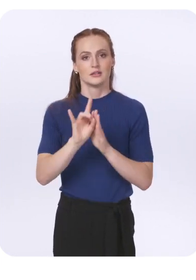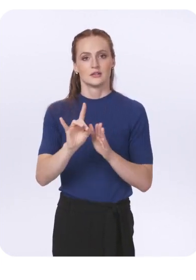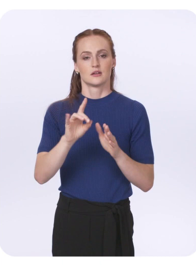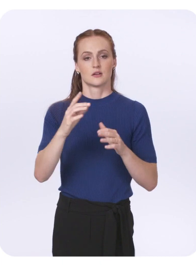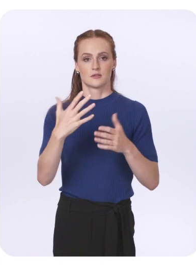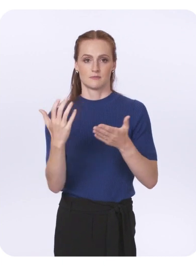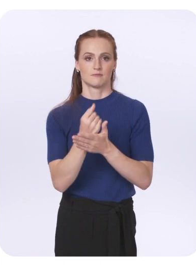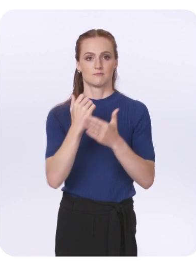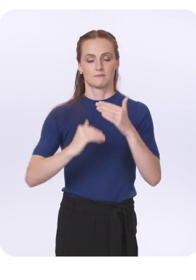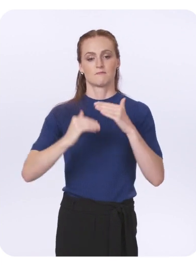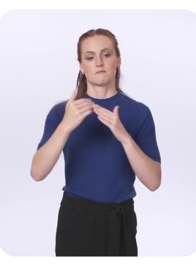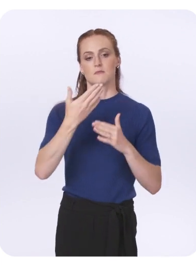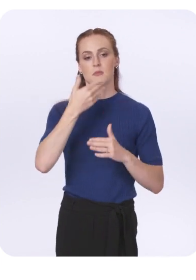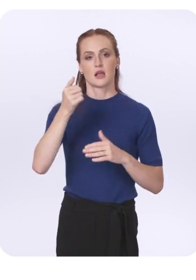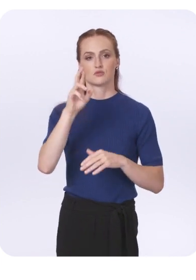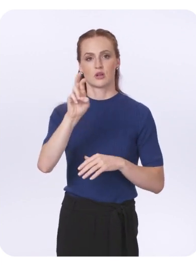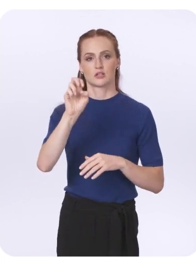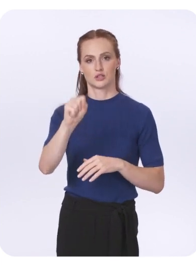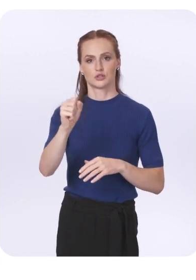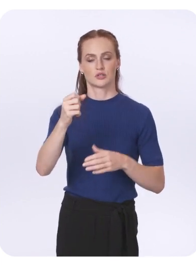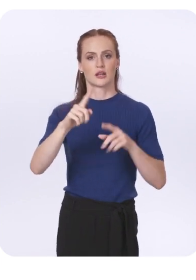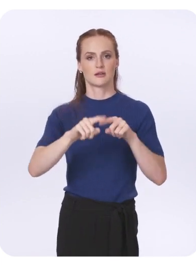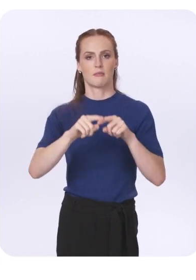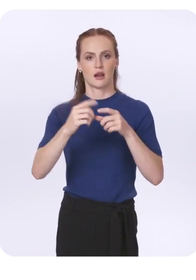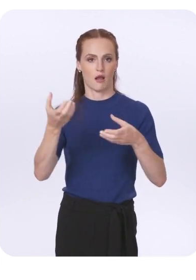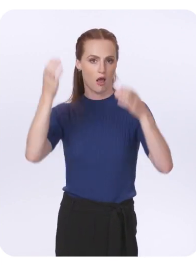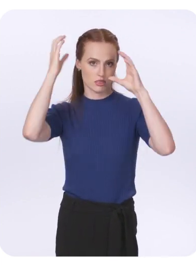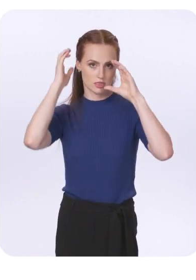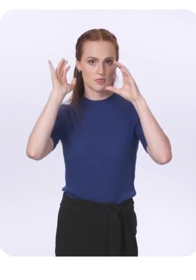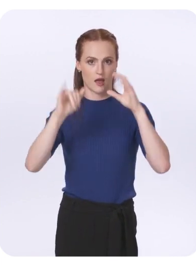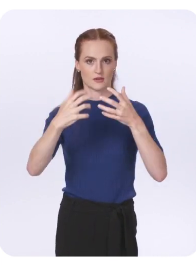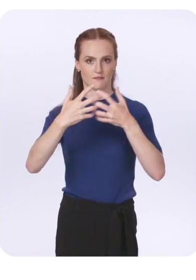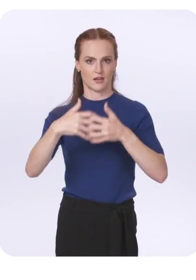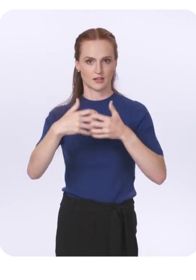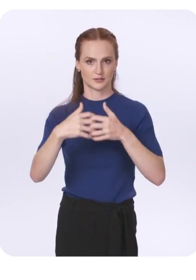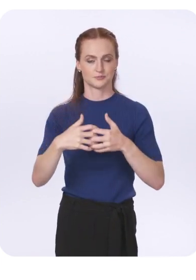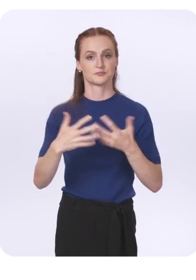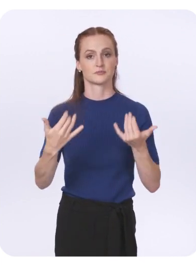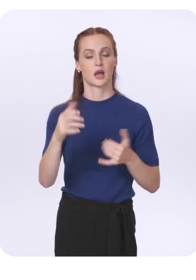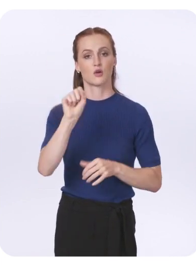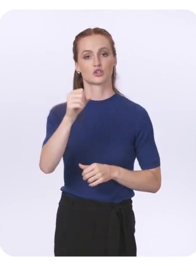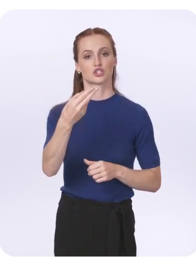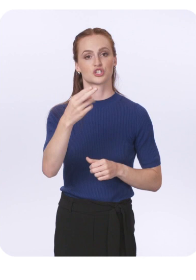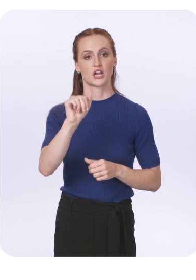based on the available GPU headroom on the device. Next, shader quality is also a great mechanism,